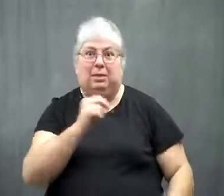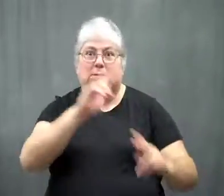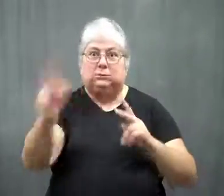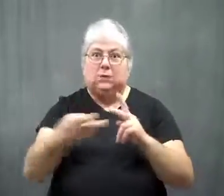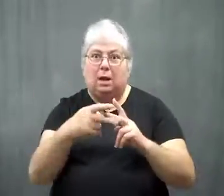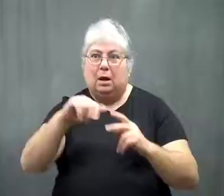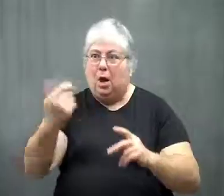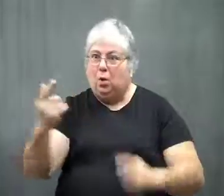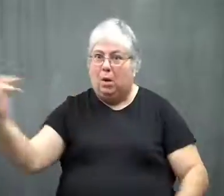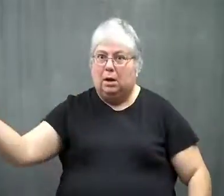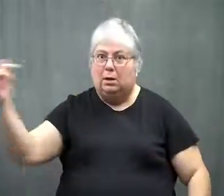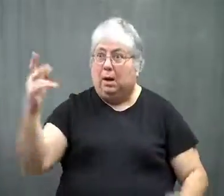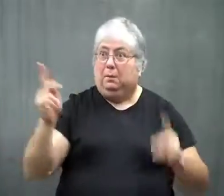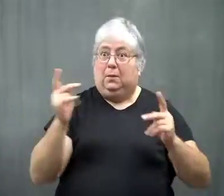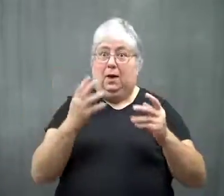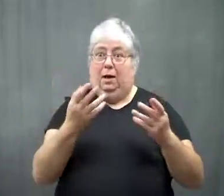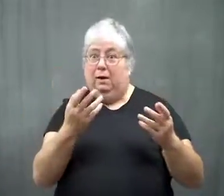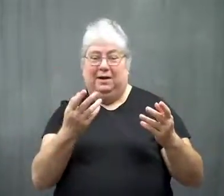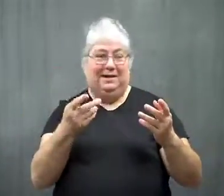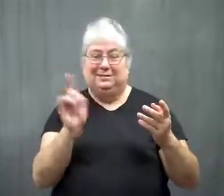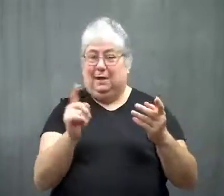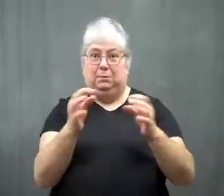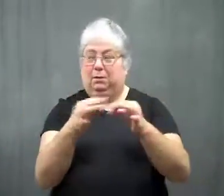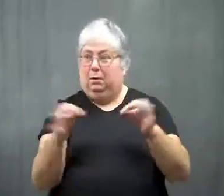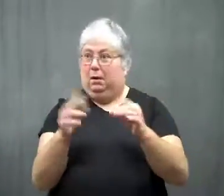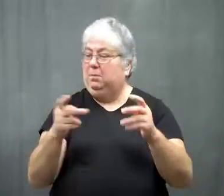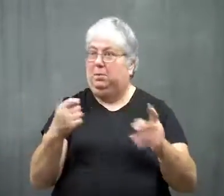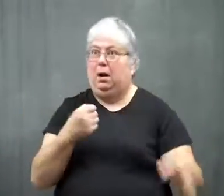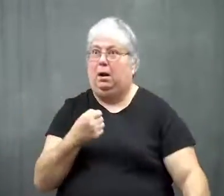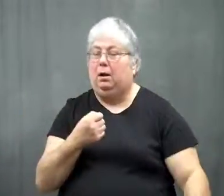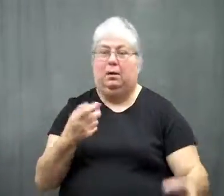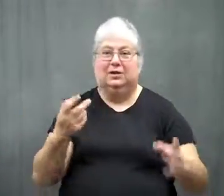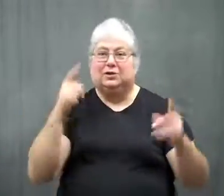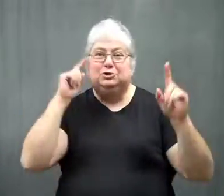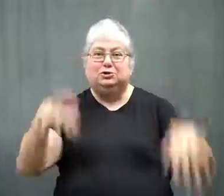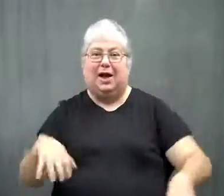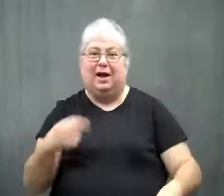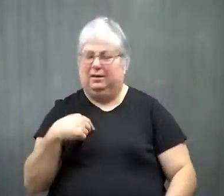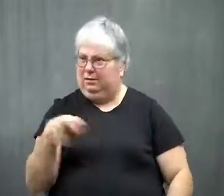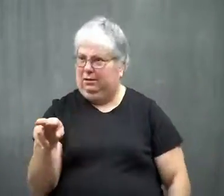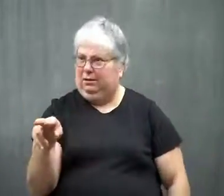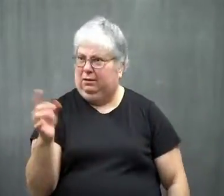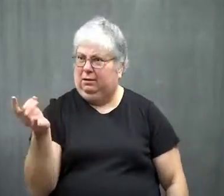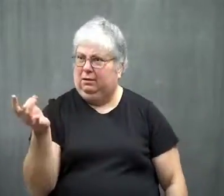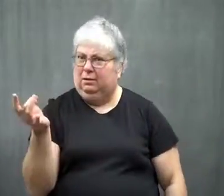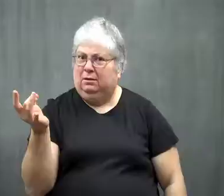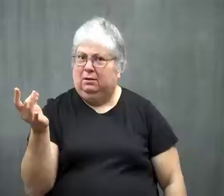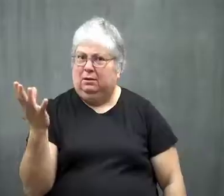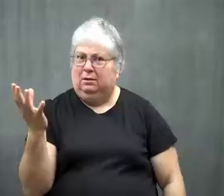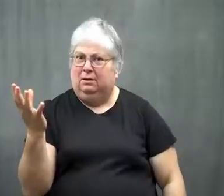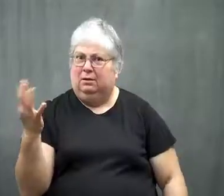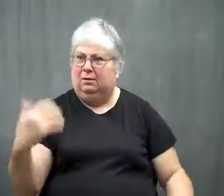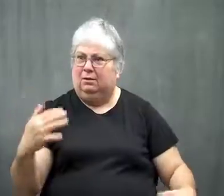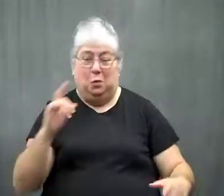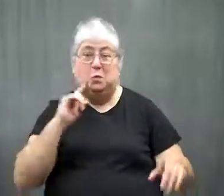Then came the second plane and the newscasters were in shock as well.